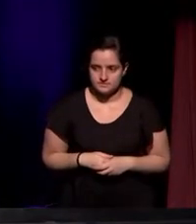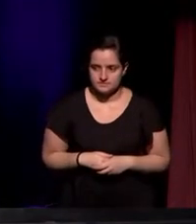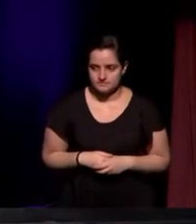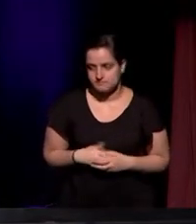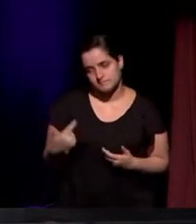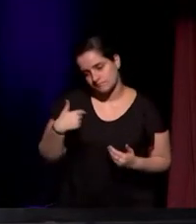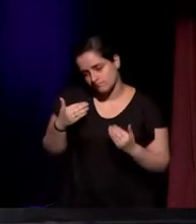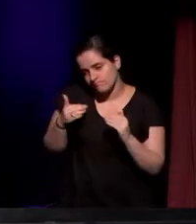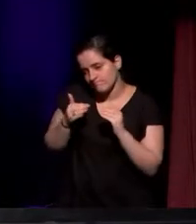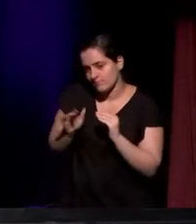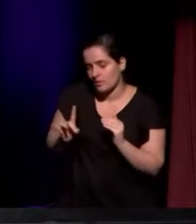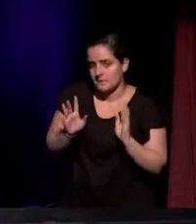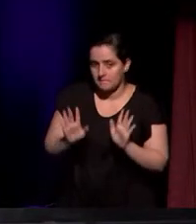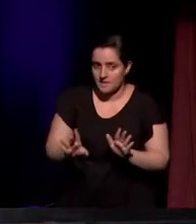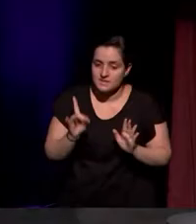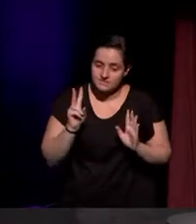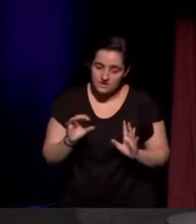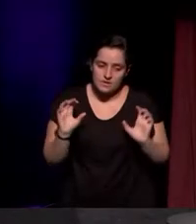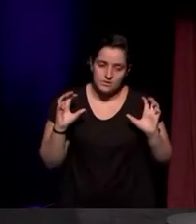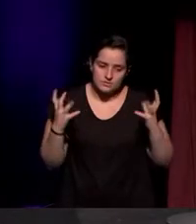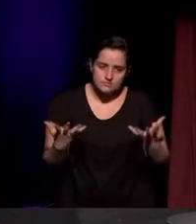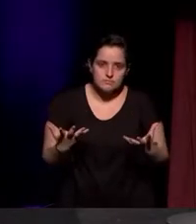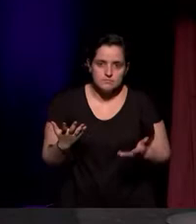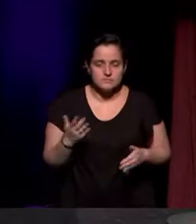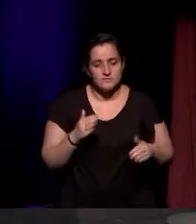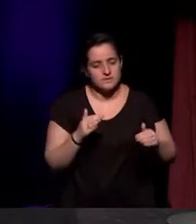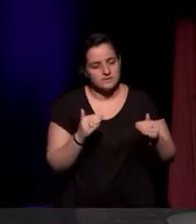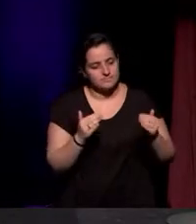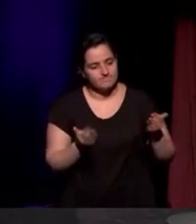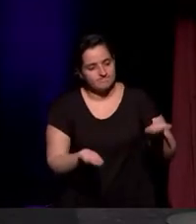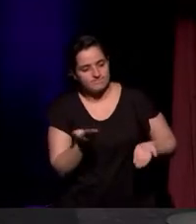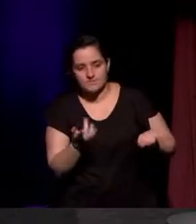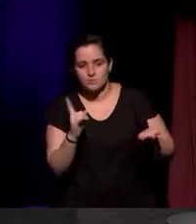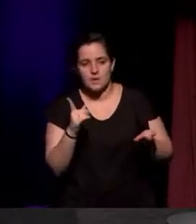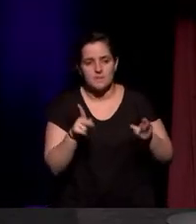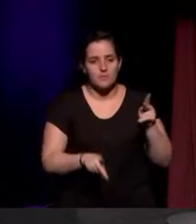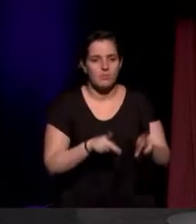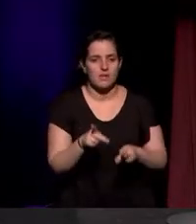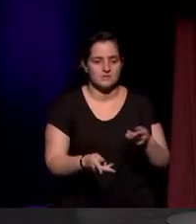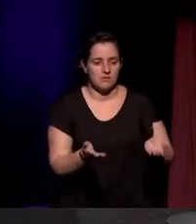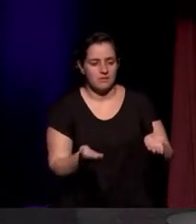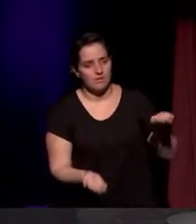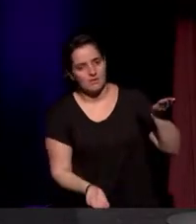that there will be a population imbalance and